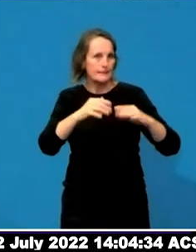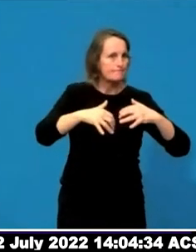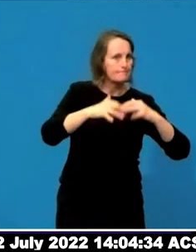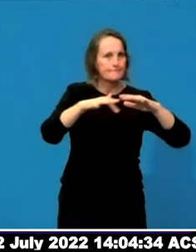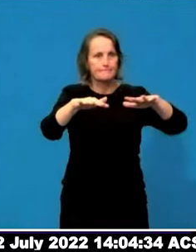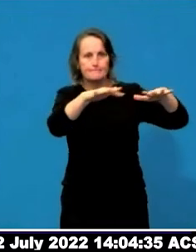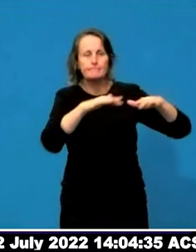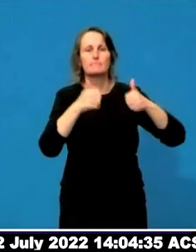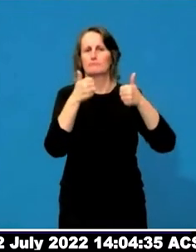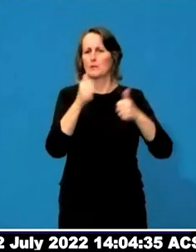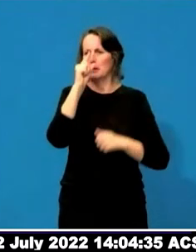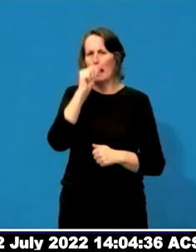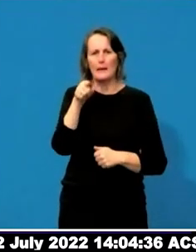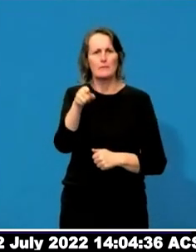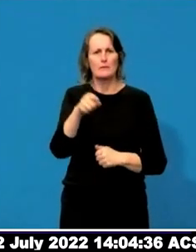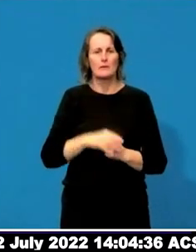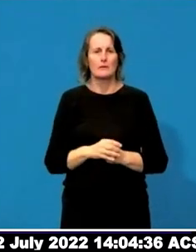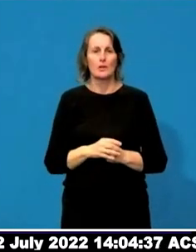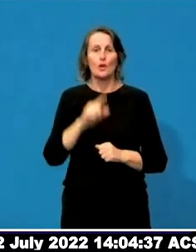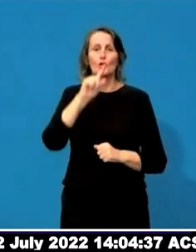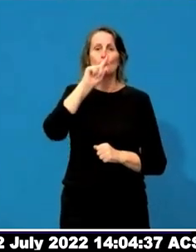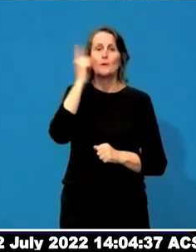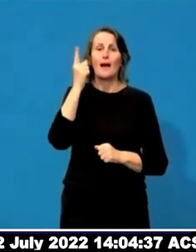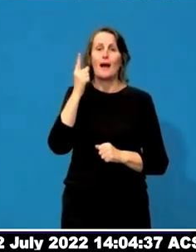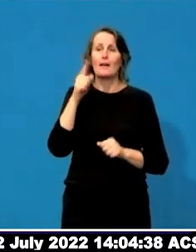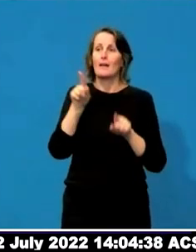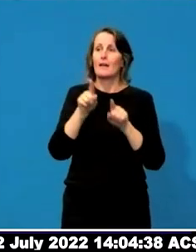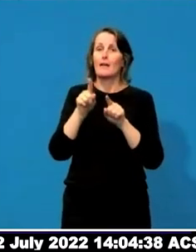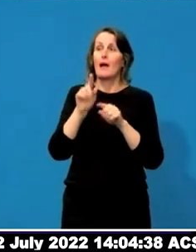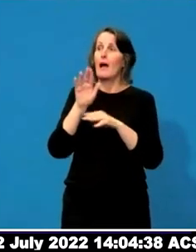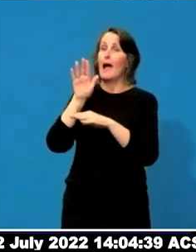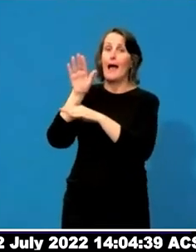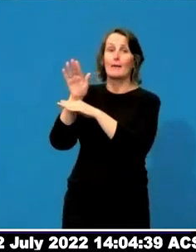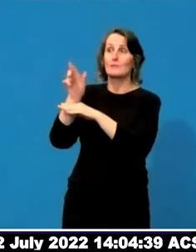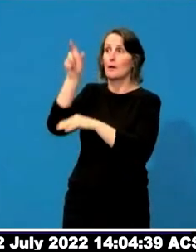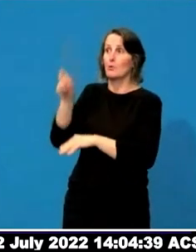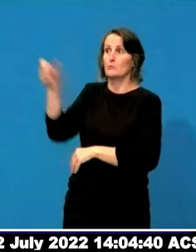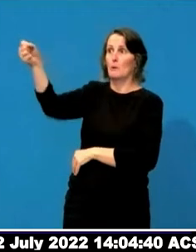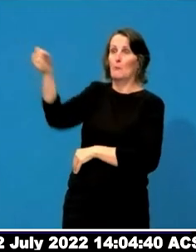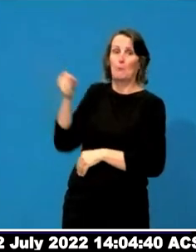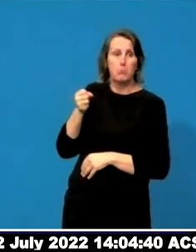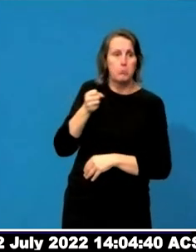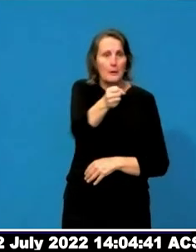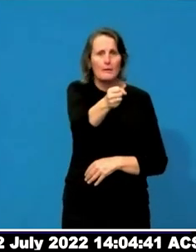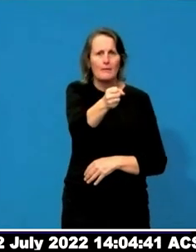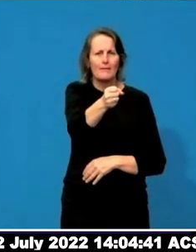You can't bring people in from outside to do that work. Those local organisations know people in the community.